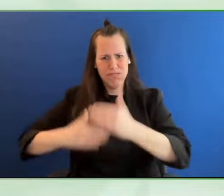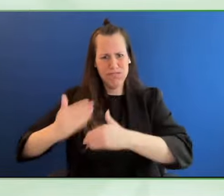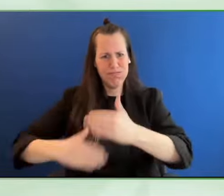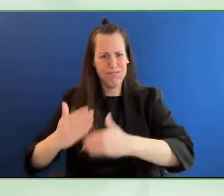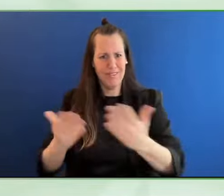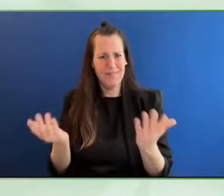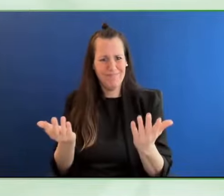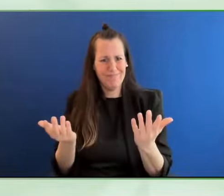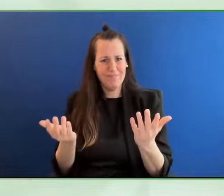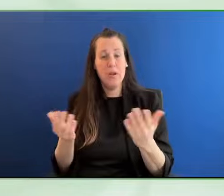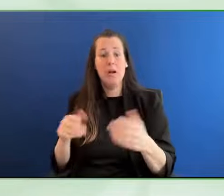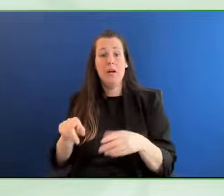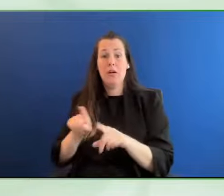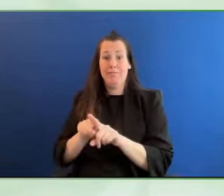gap and how to close it.